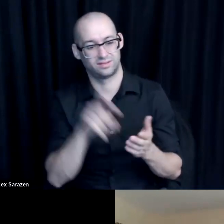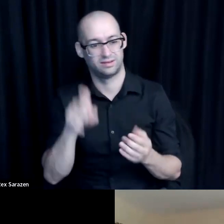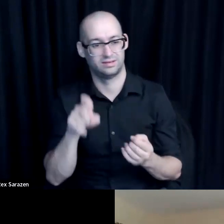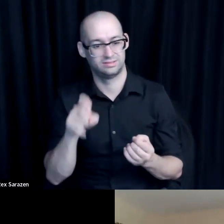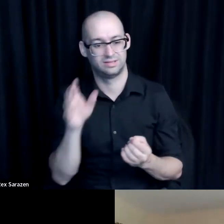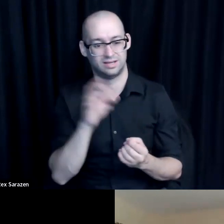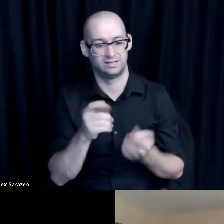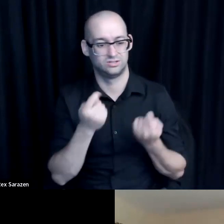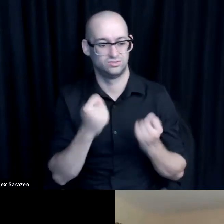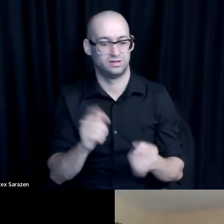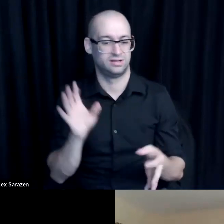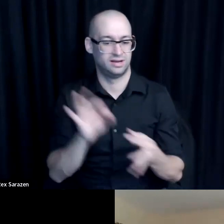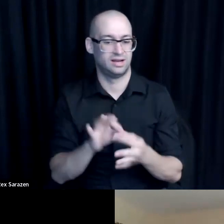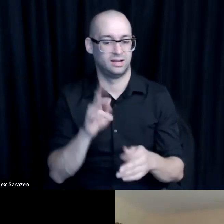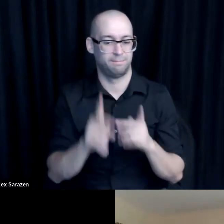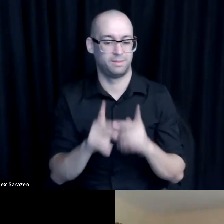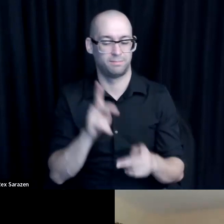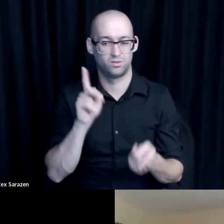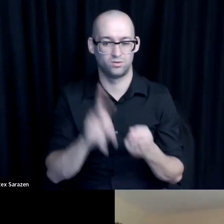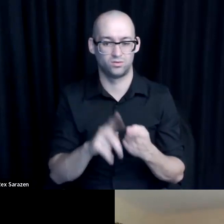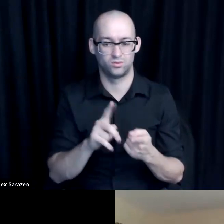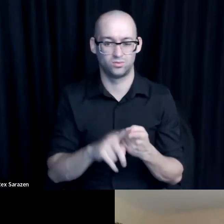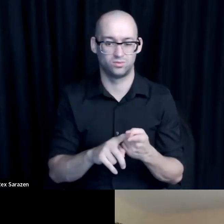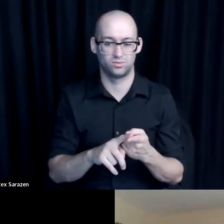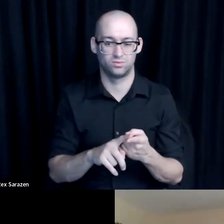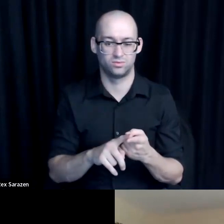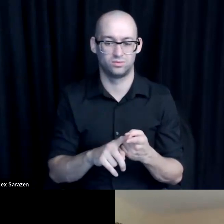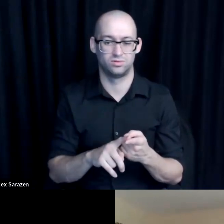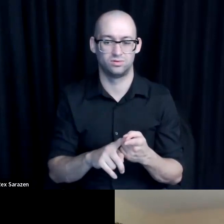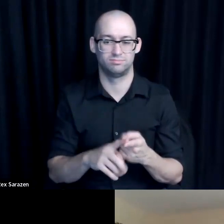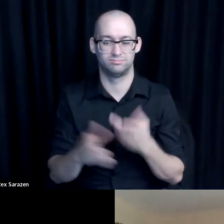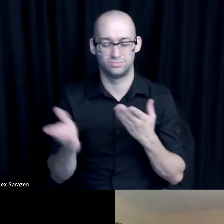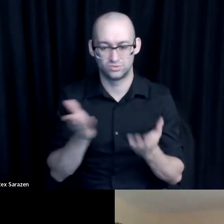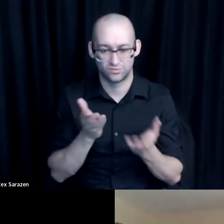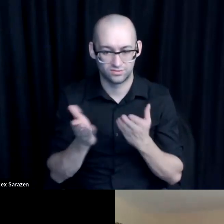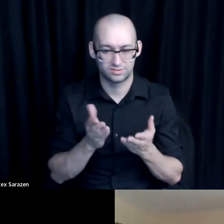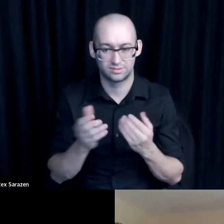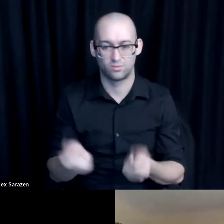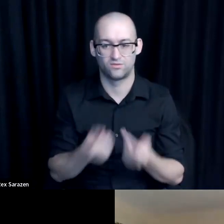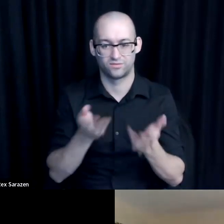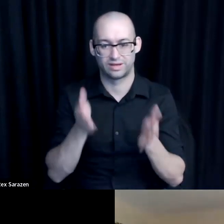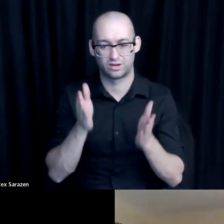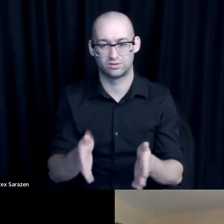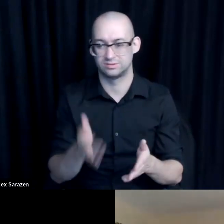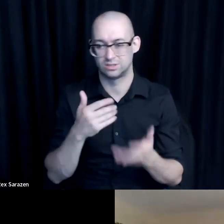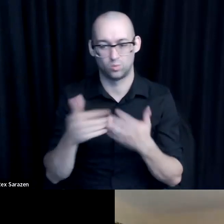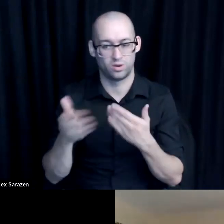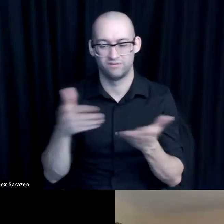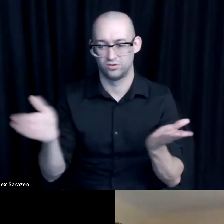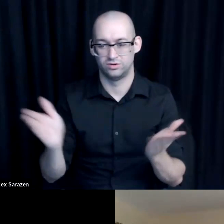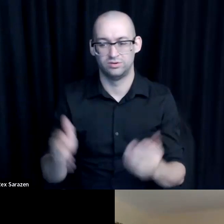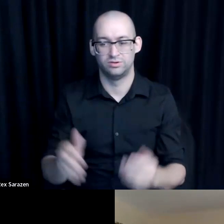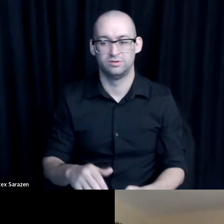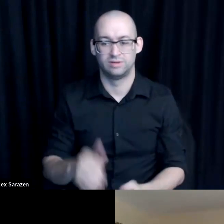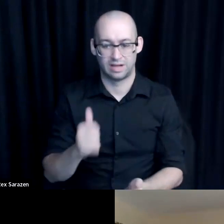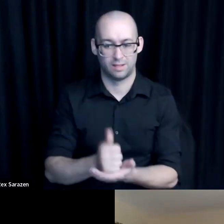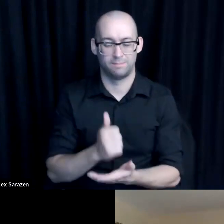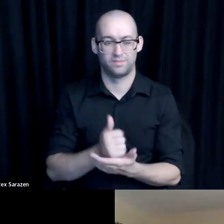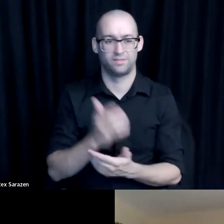connect people to to to to to services providers, whatever that can kind of, you know, help them get